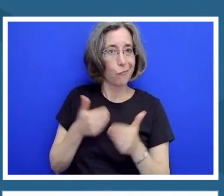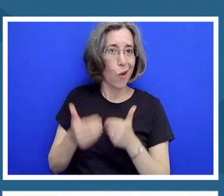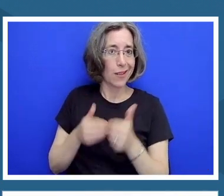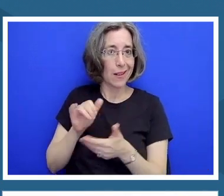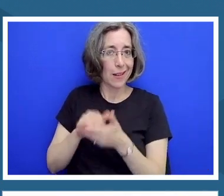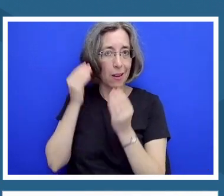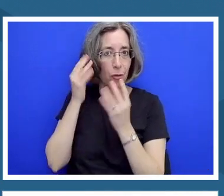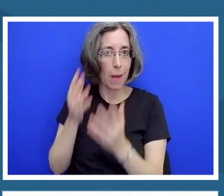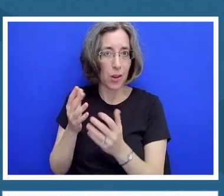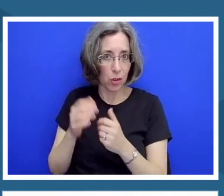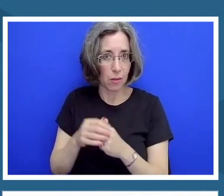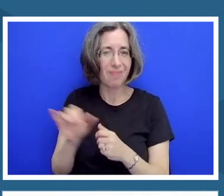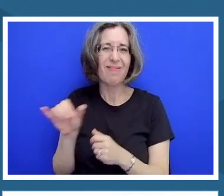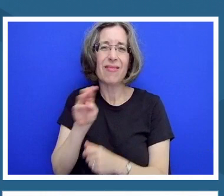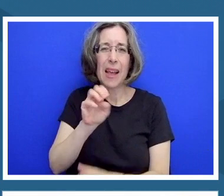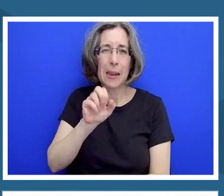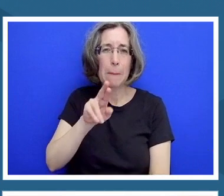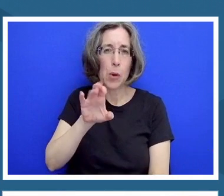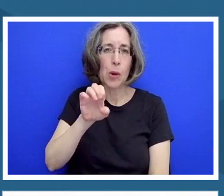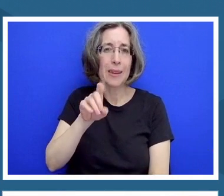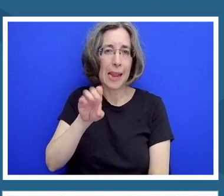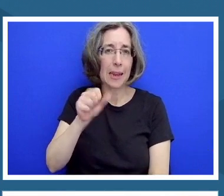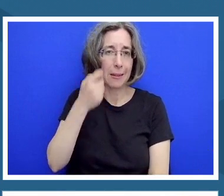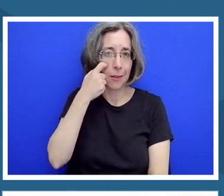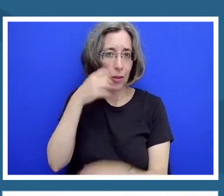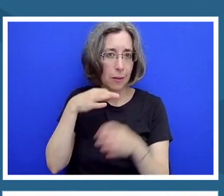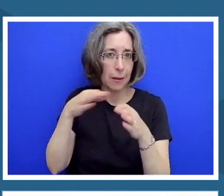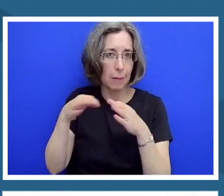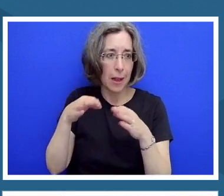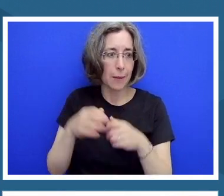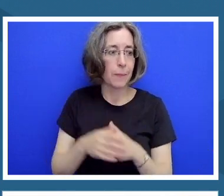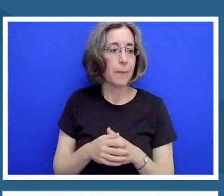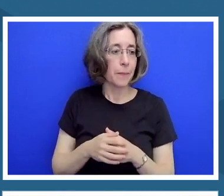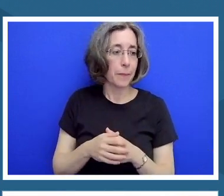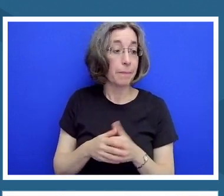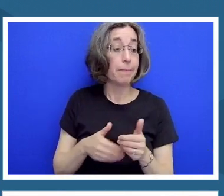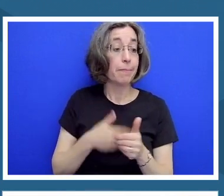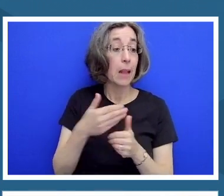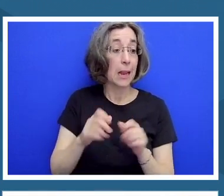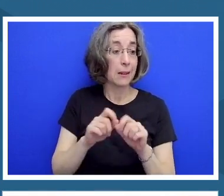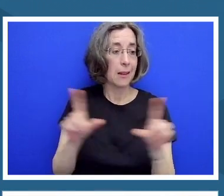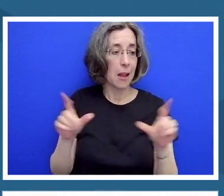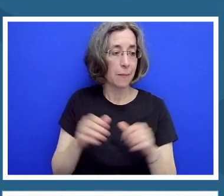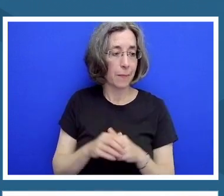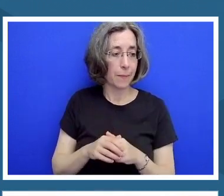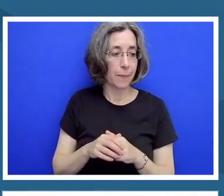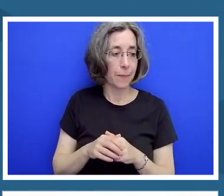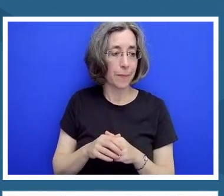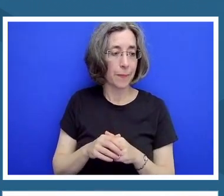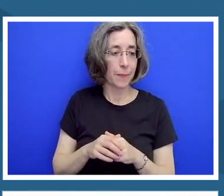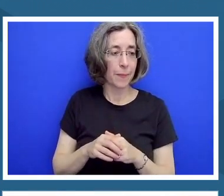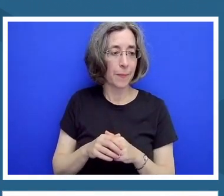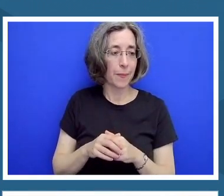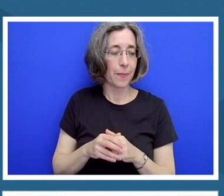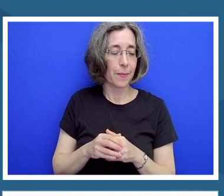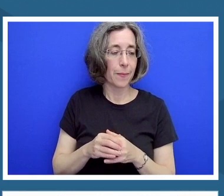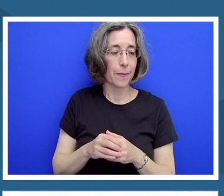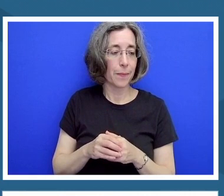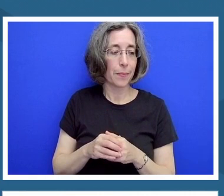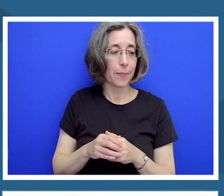um so the next slide in diy planet search